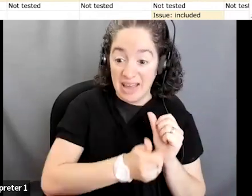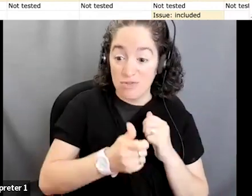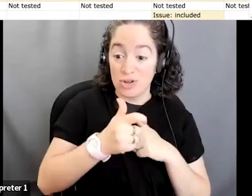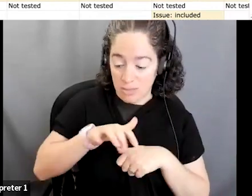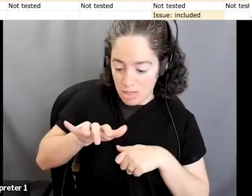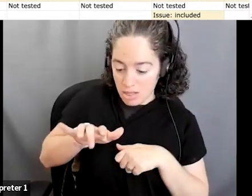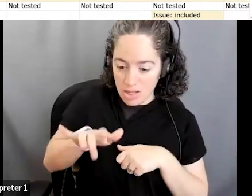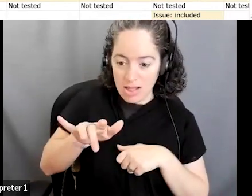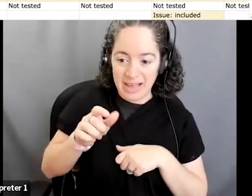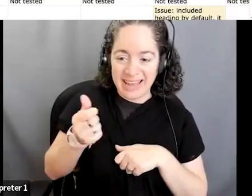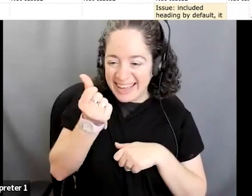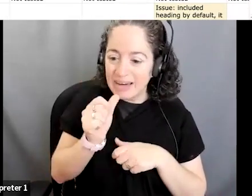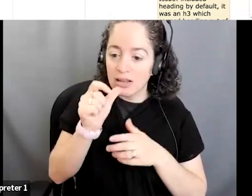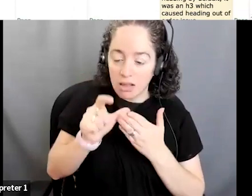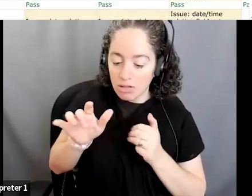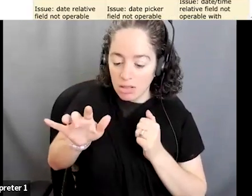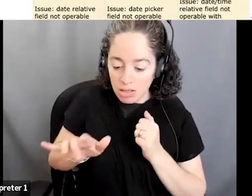That was very, very challenging.